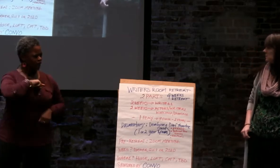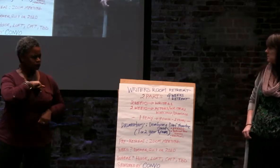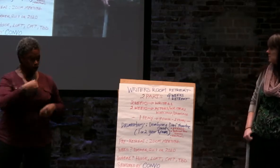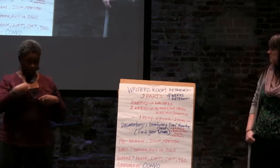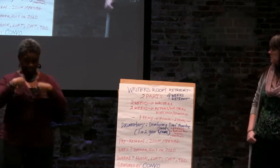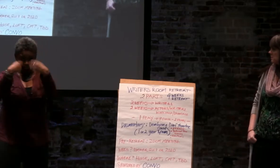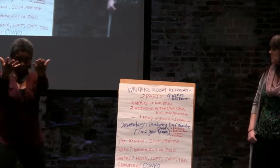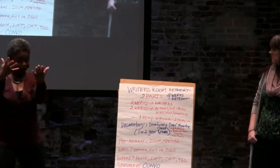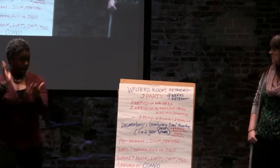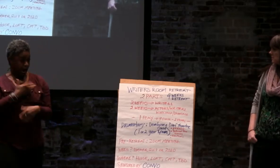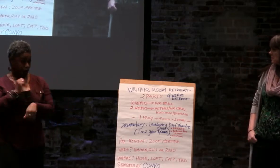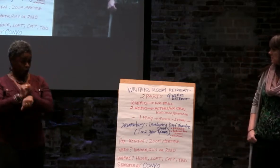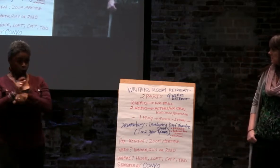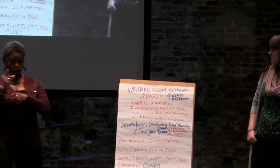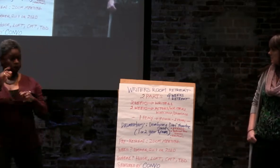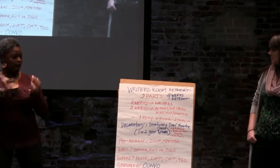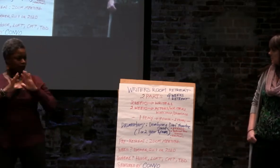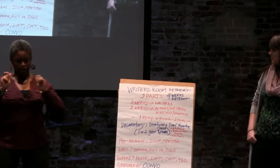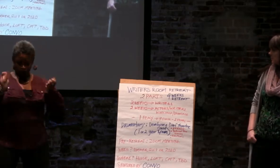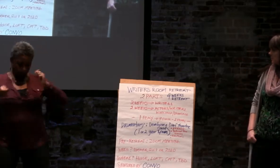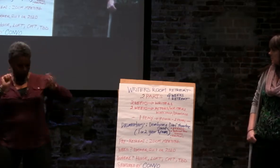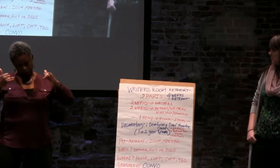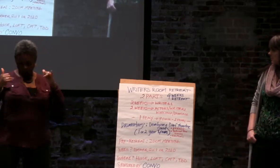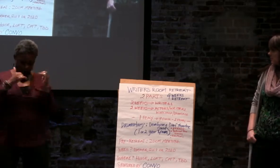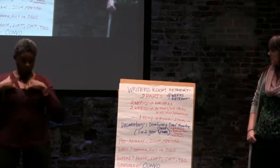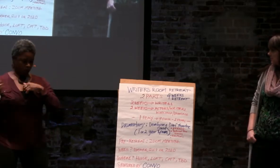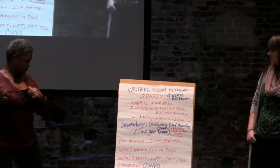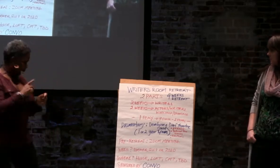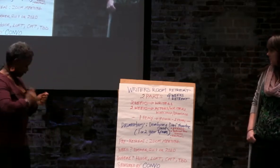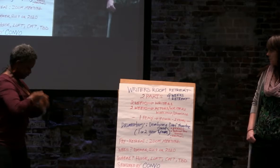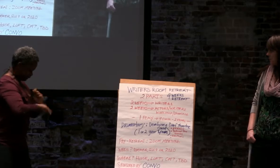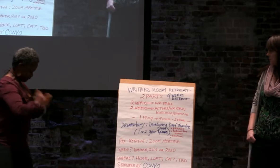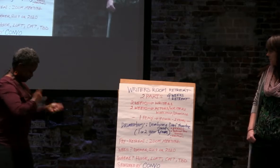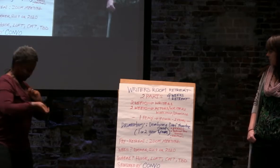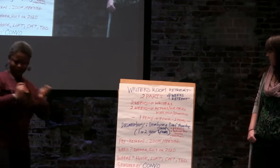dazzles, directors of artistic sign language to work and revise our work.